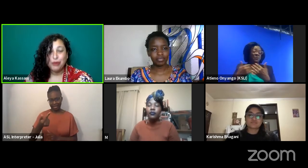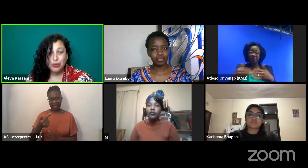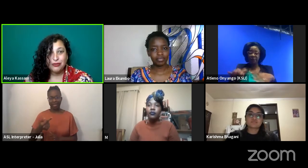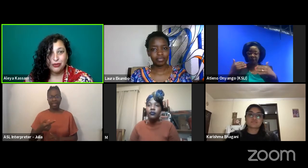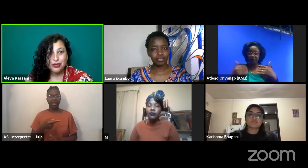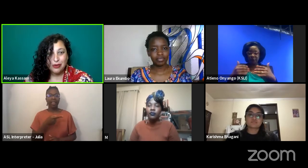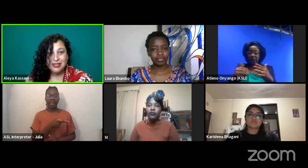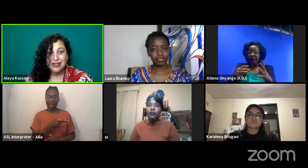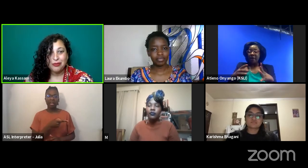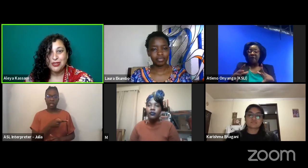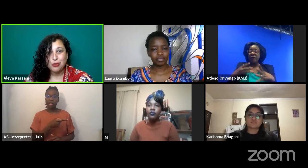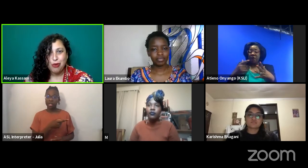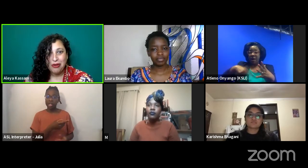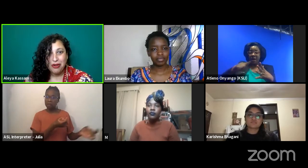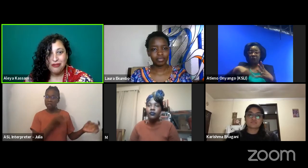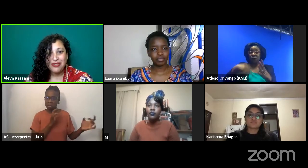beautiful script that was so proud of